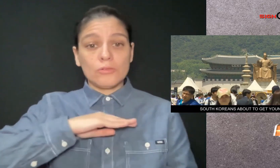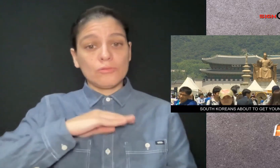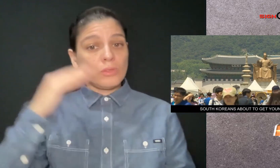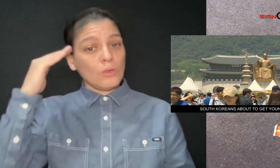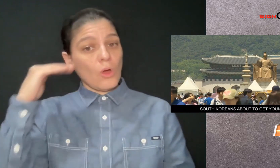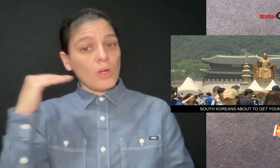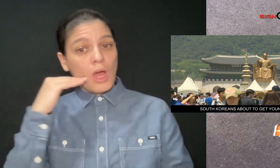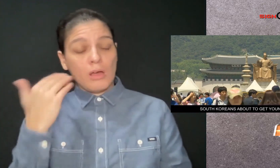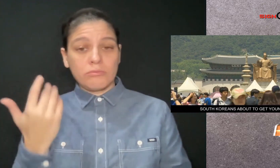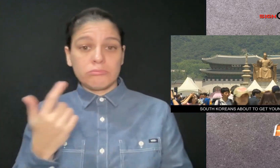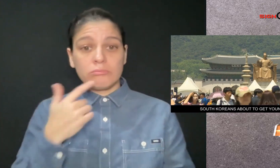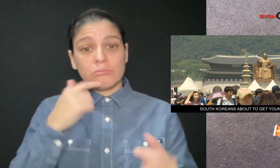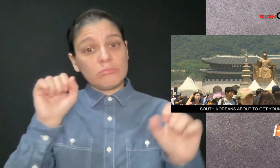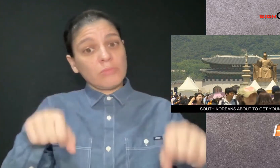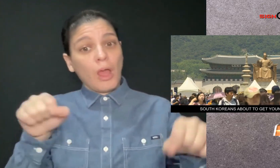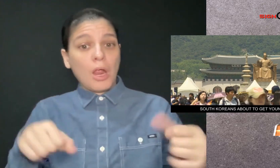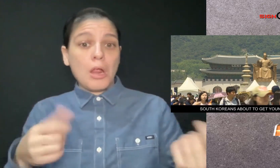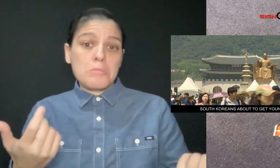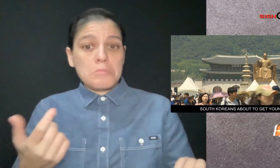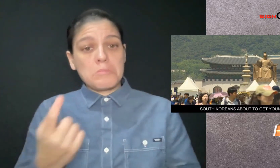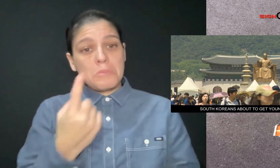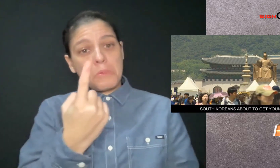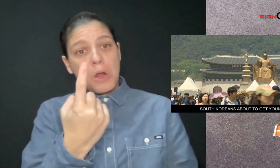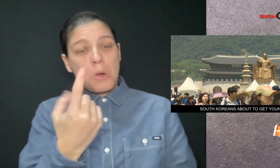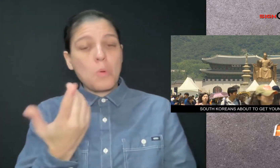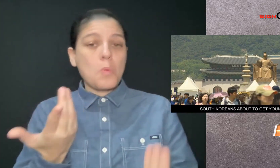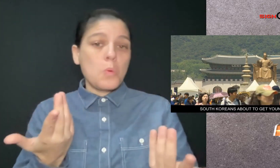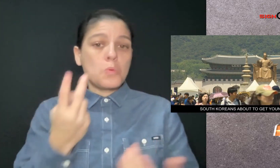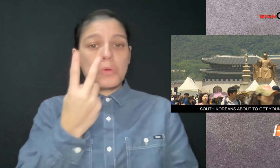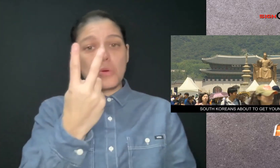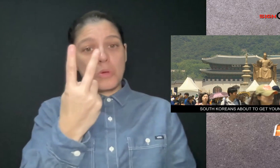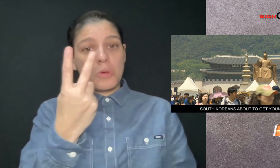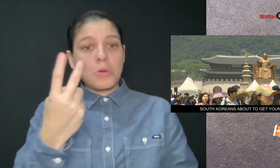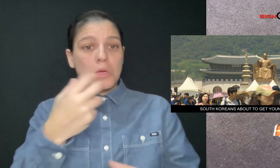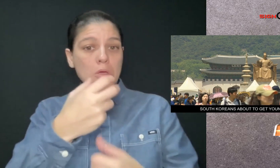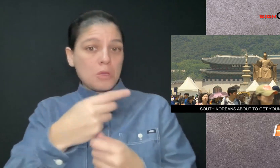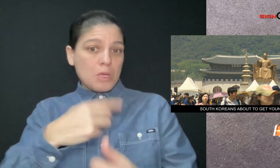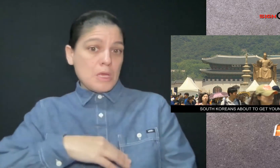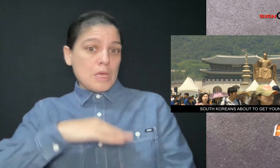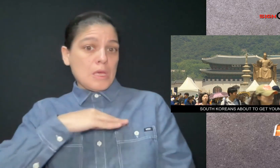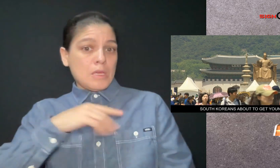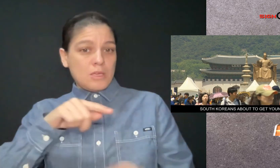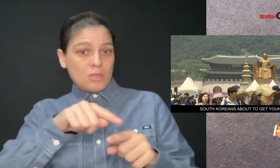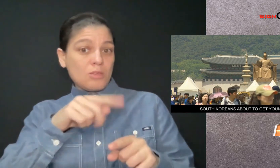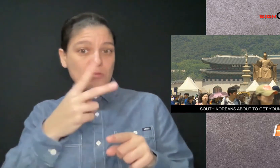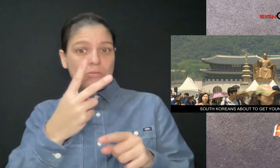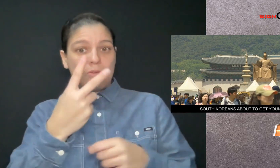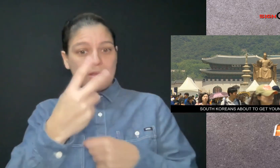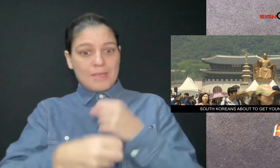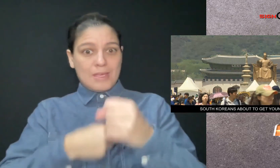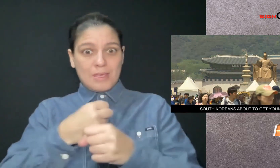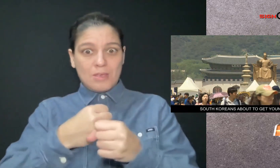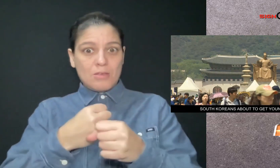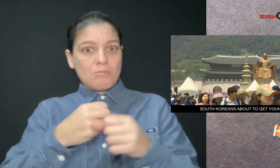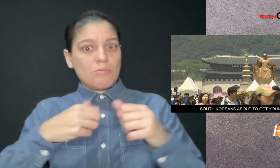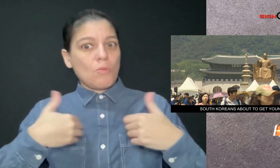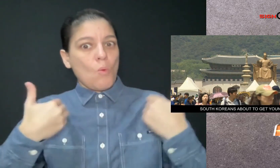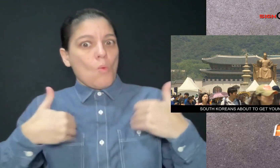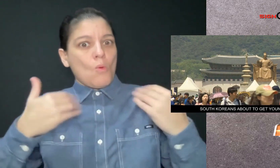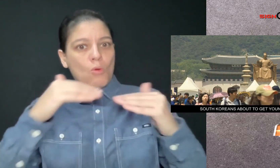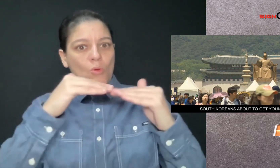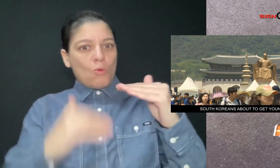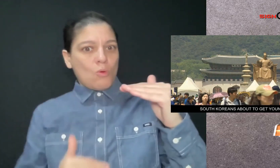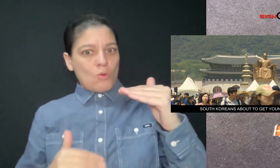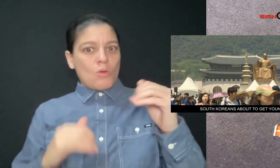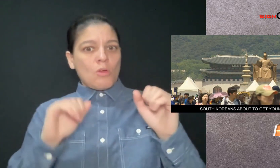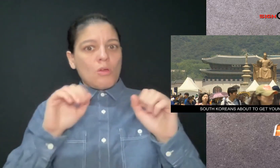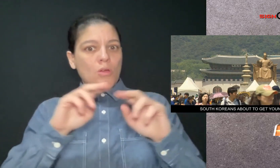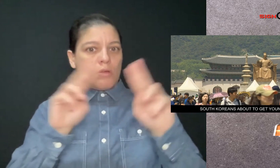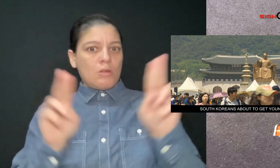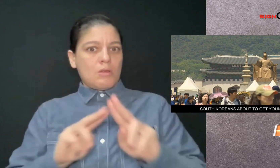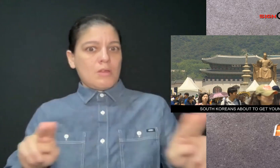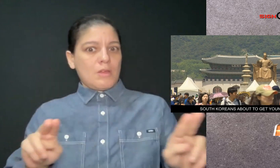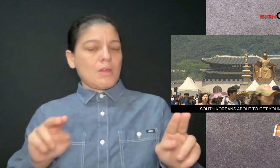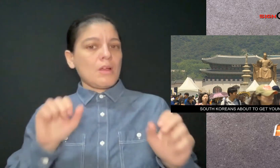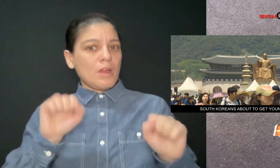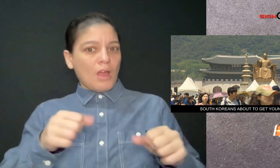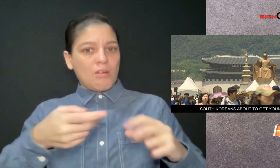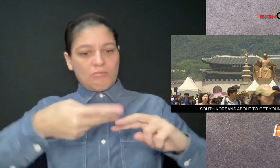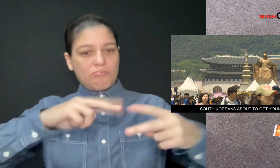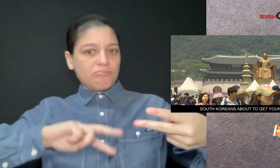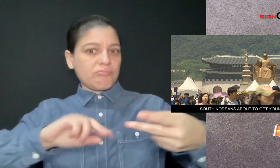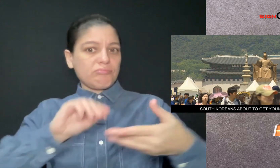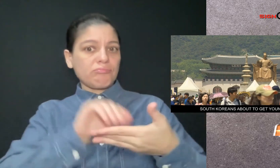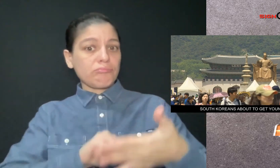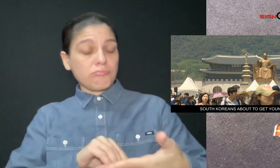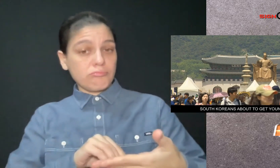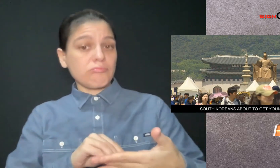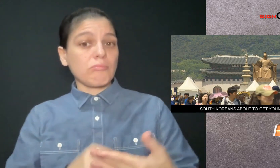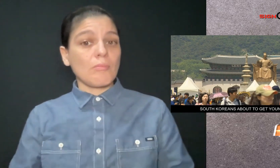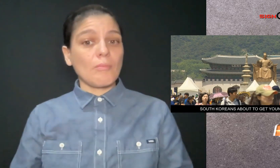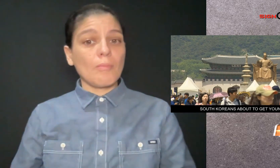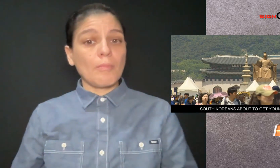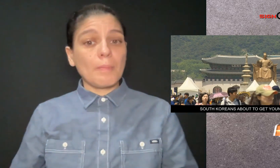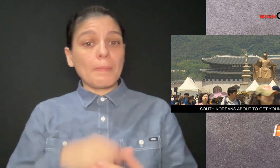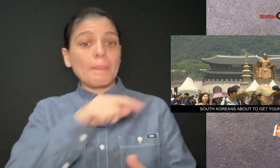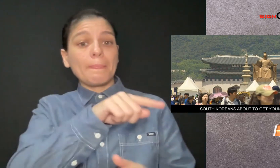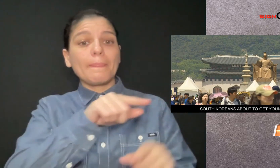use their Korean age which could be a year or two younger than the international age